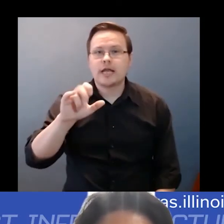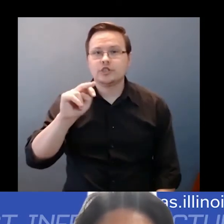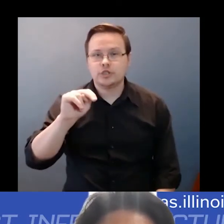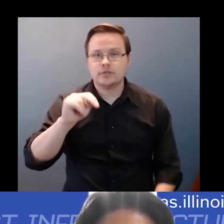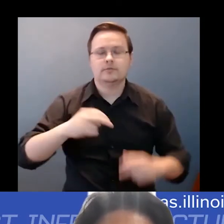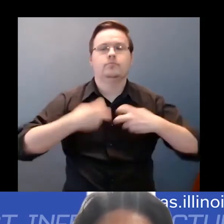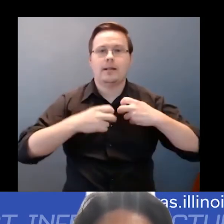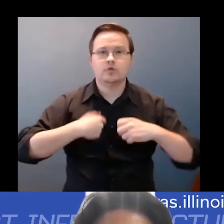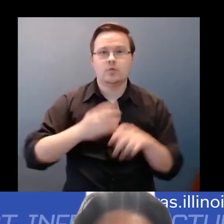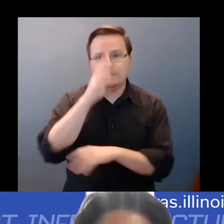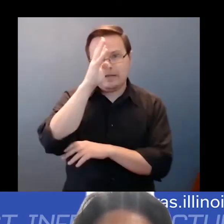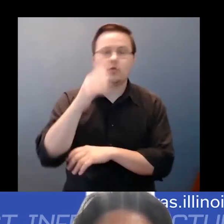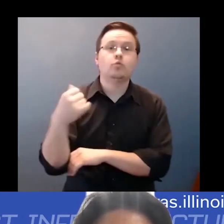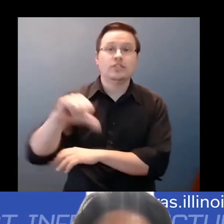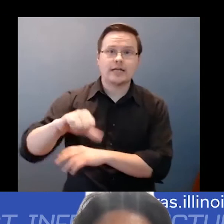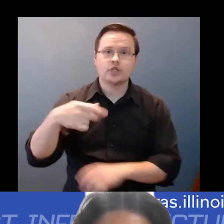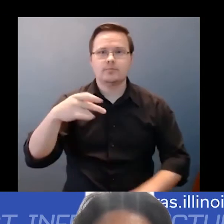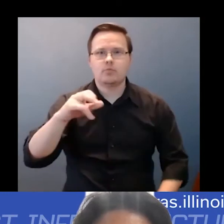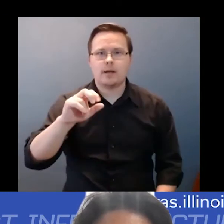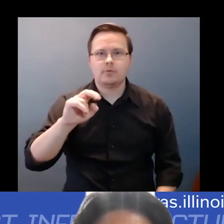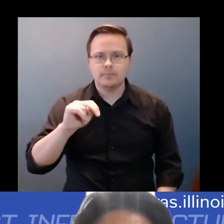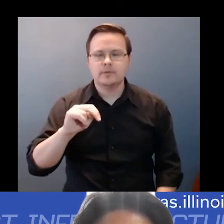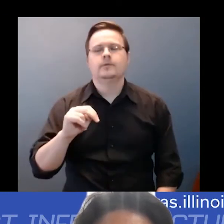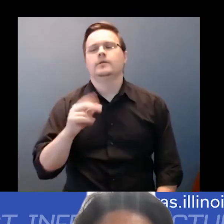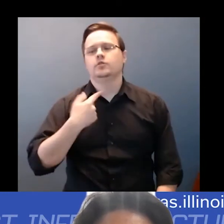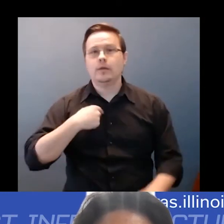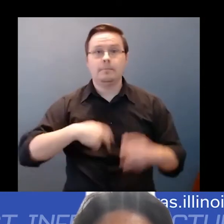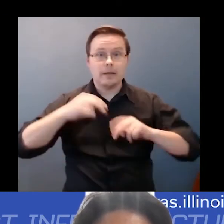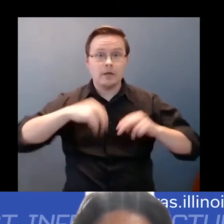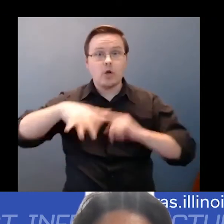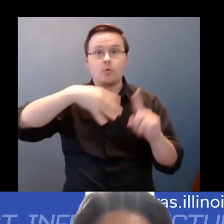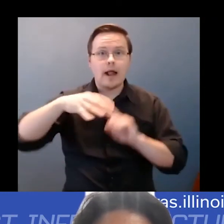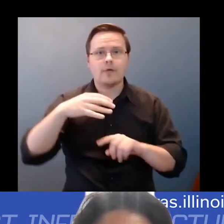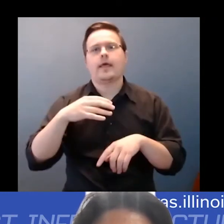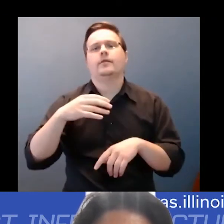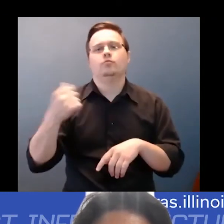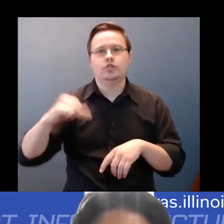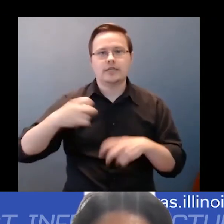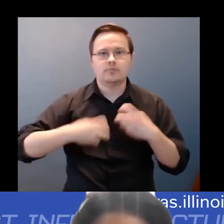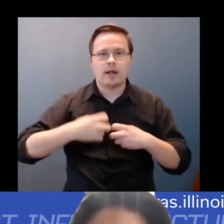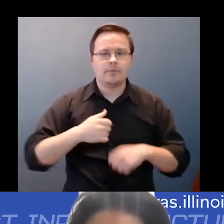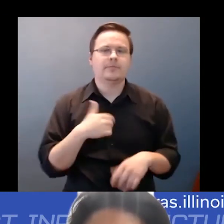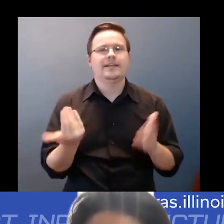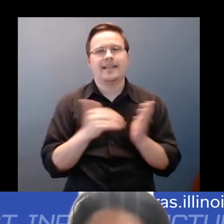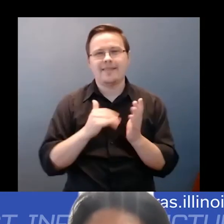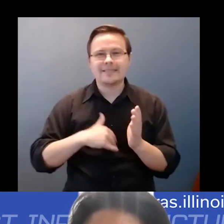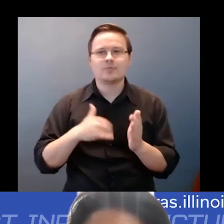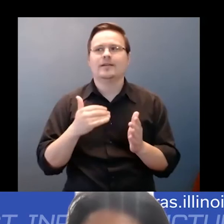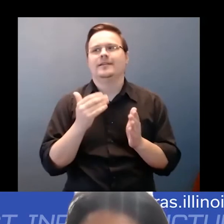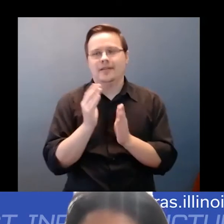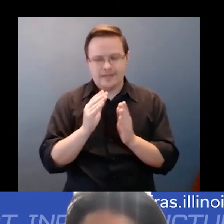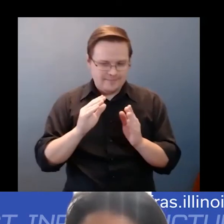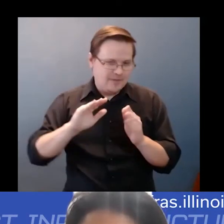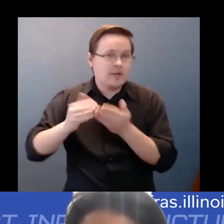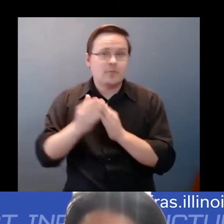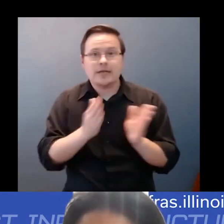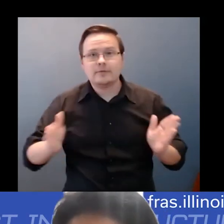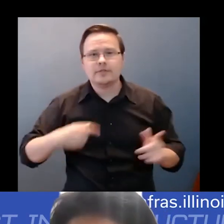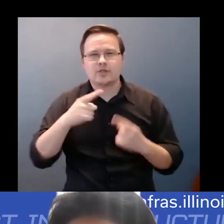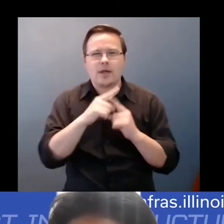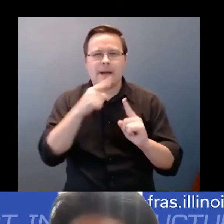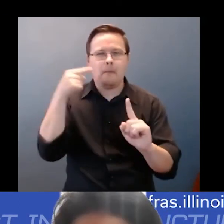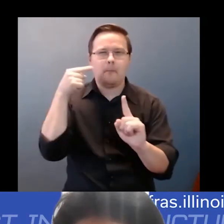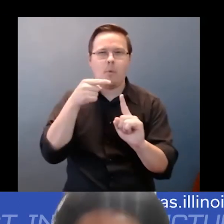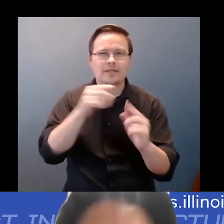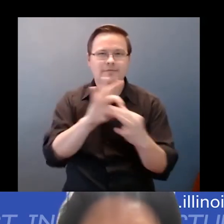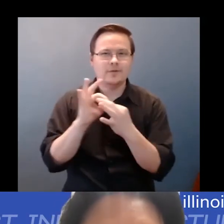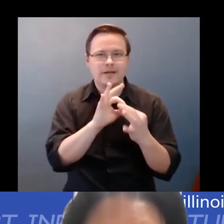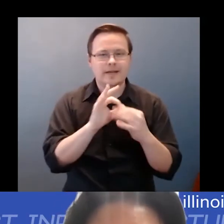problem. And so we built your coffee con around that rejection problem. Now you know 10 years later I guess that's what social movement organizers called points of unity in a diverse community.